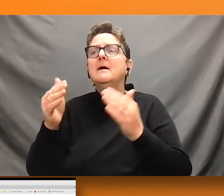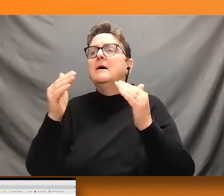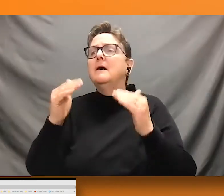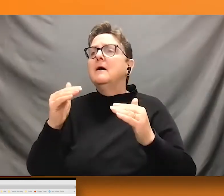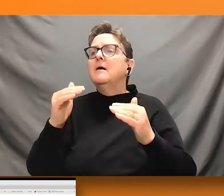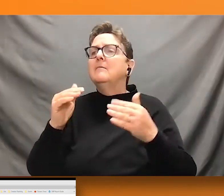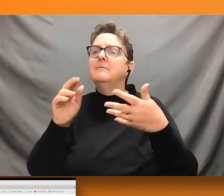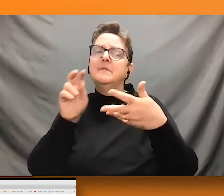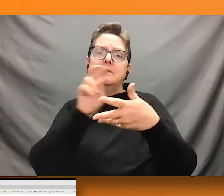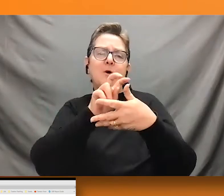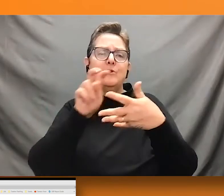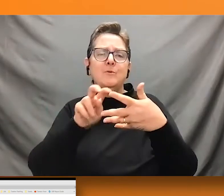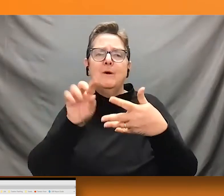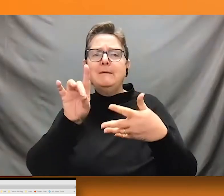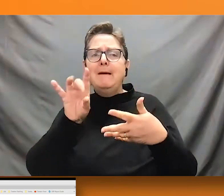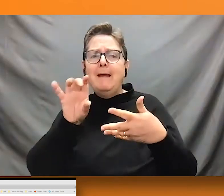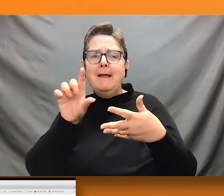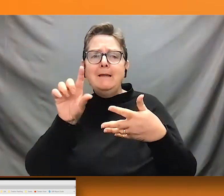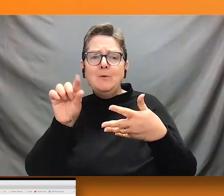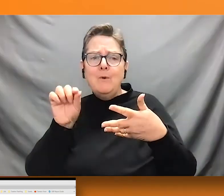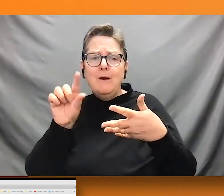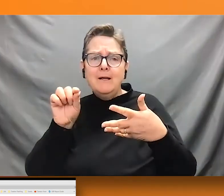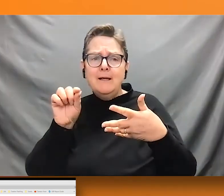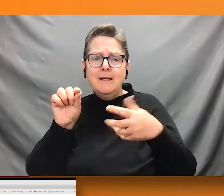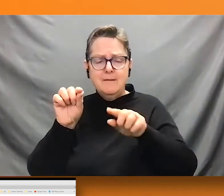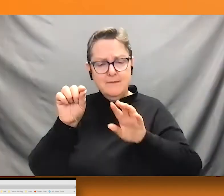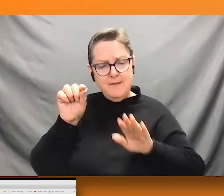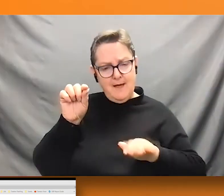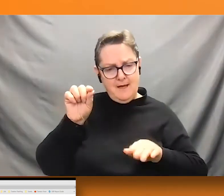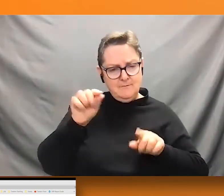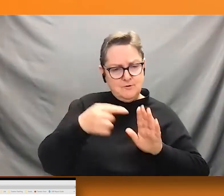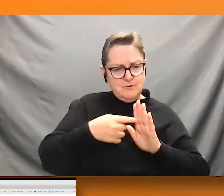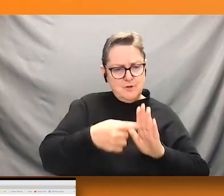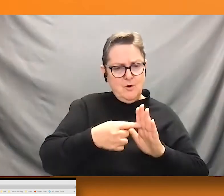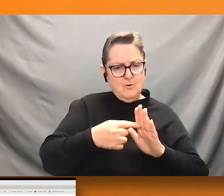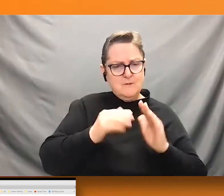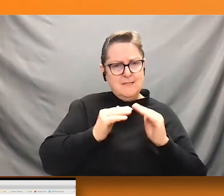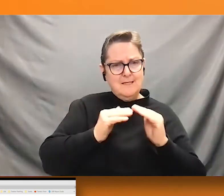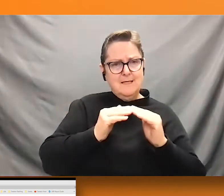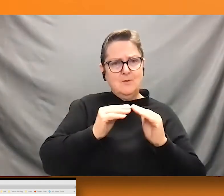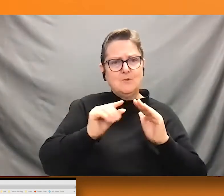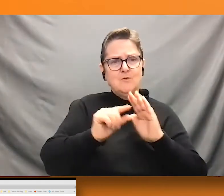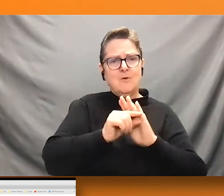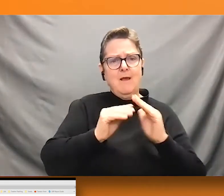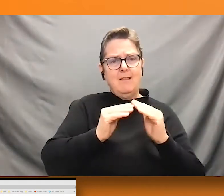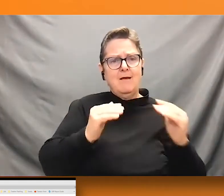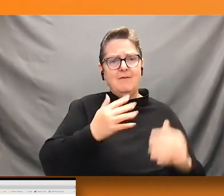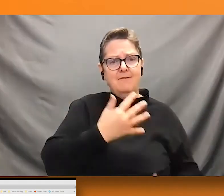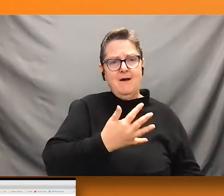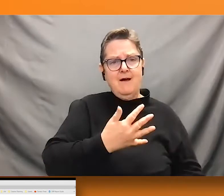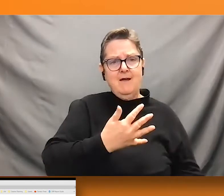So, that would be your students whose reading level are on par, and then you can change it. Let's say if you go to 820,